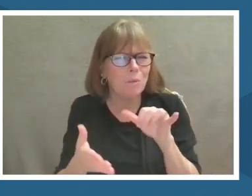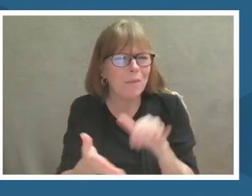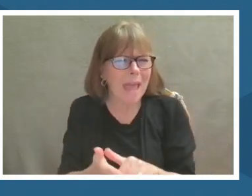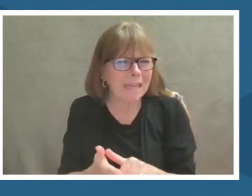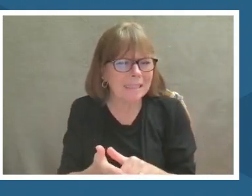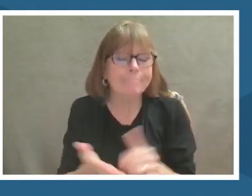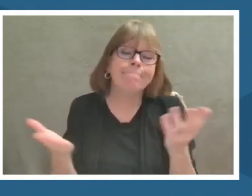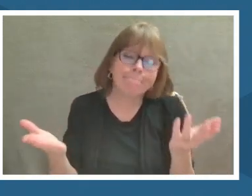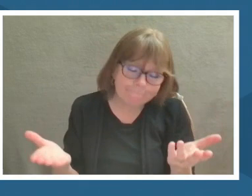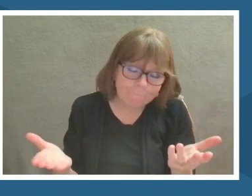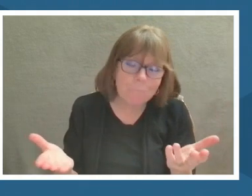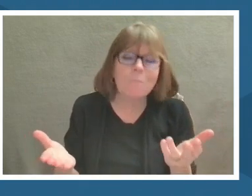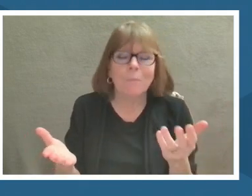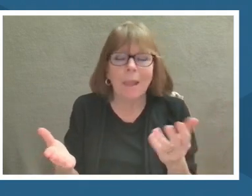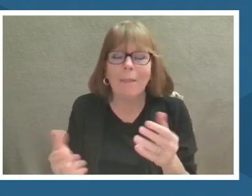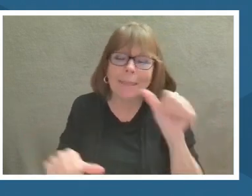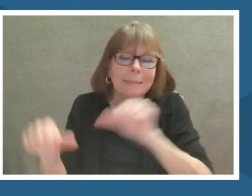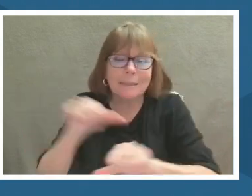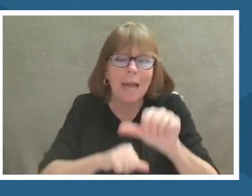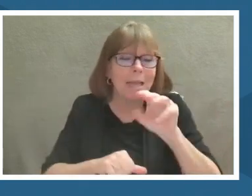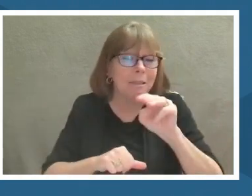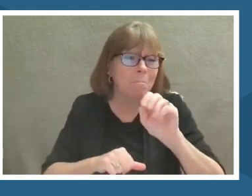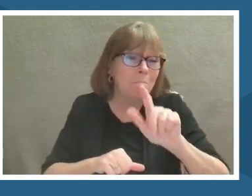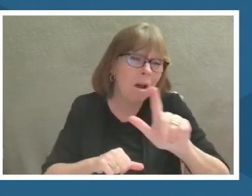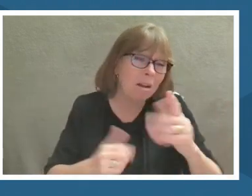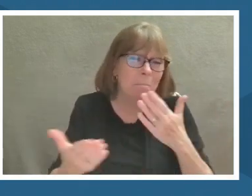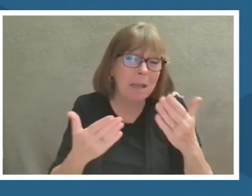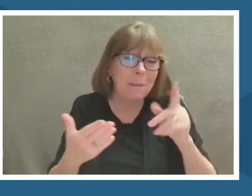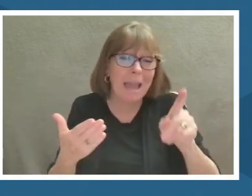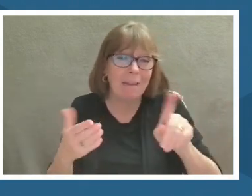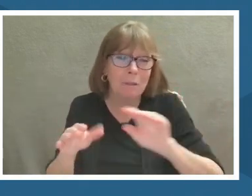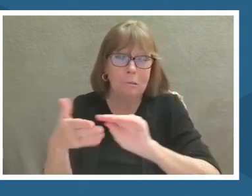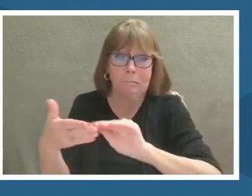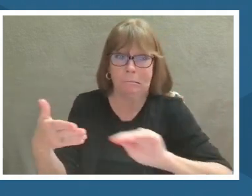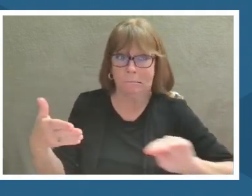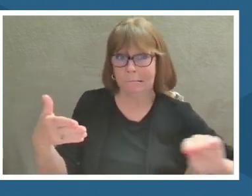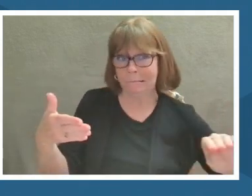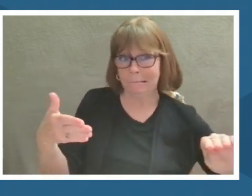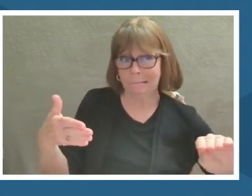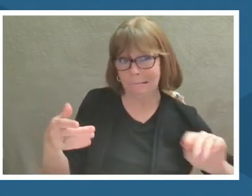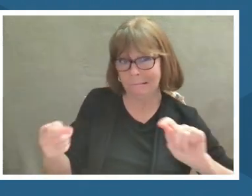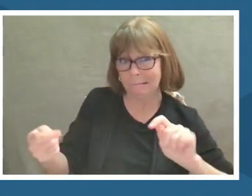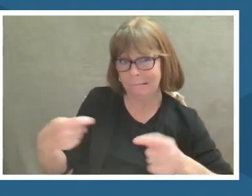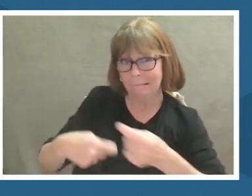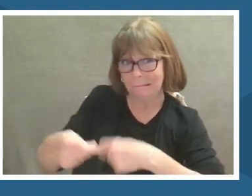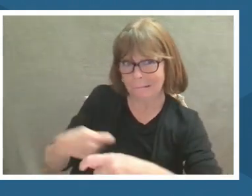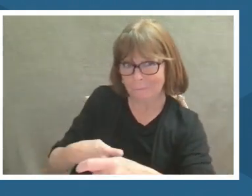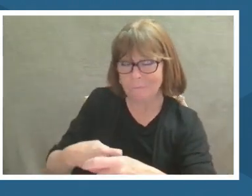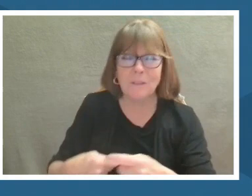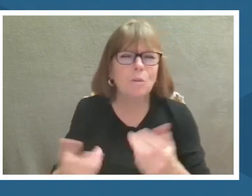so that's how i'm pushing myself uh whether you know what's the phenomenon in